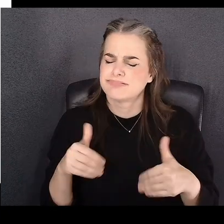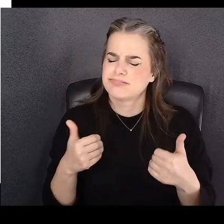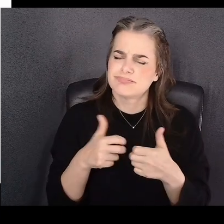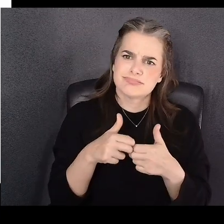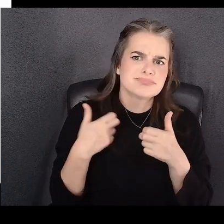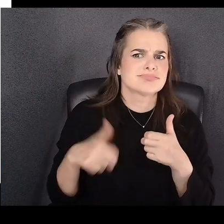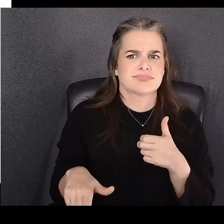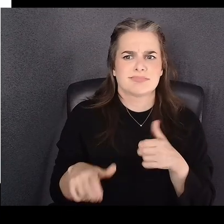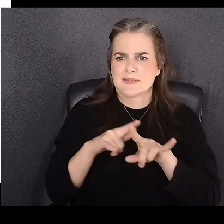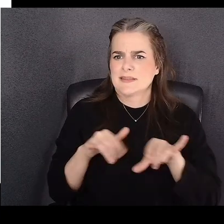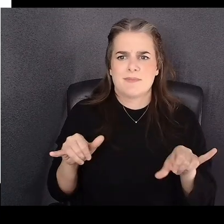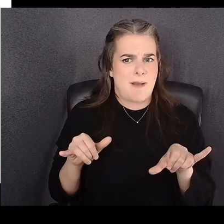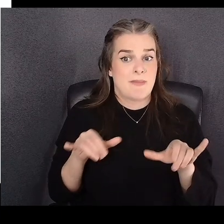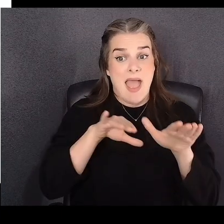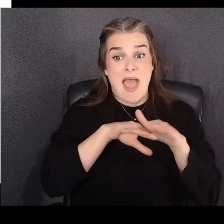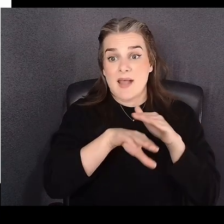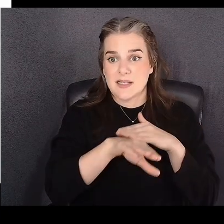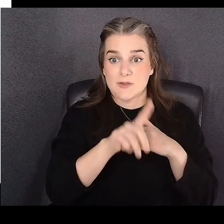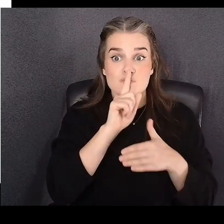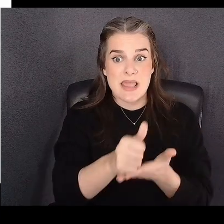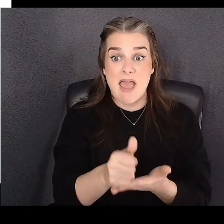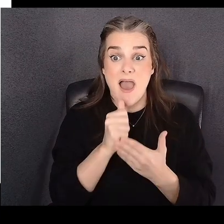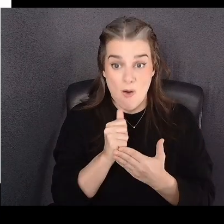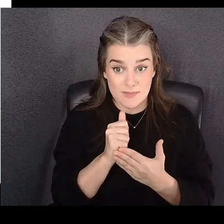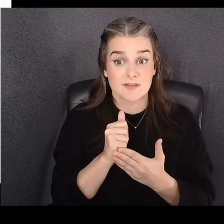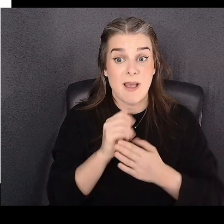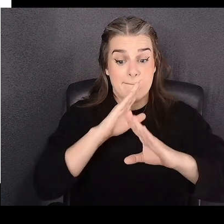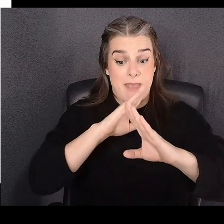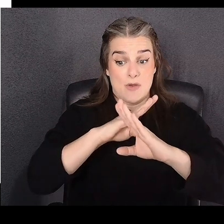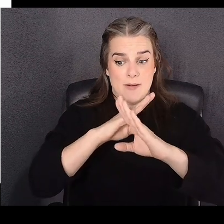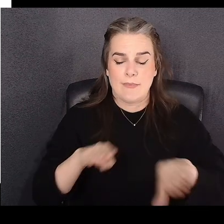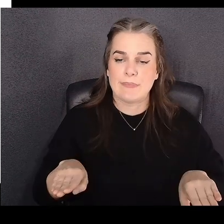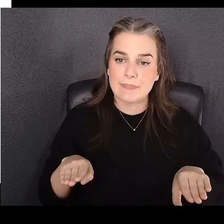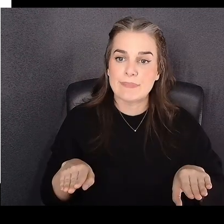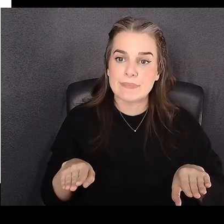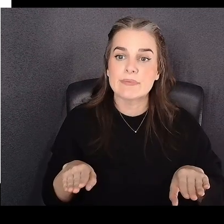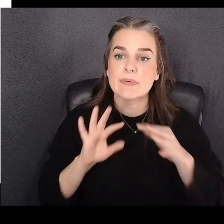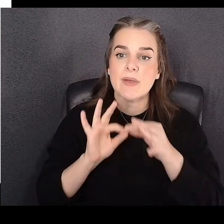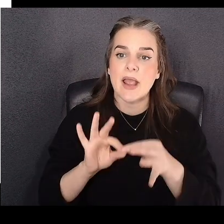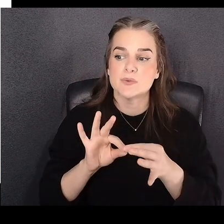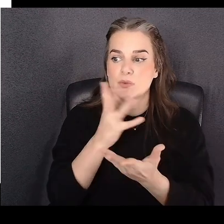helped those barriers, especially in social connection,